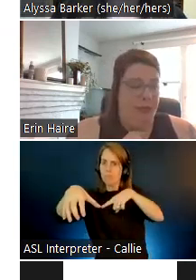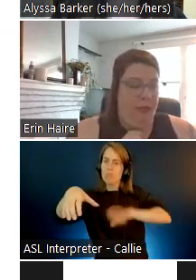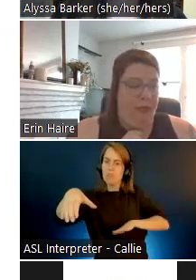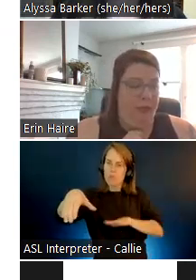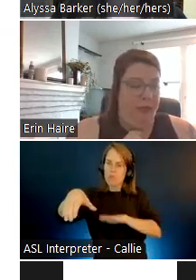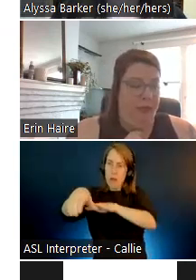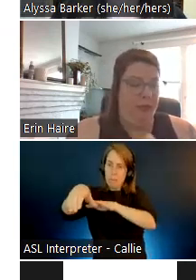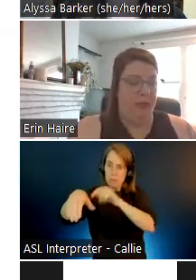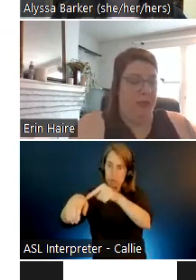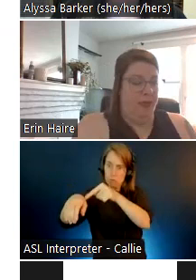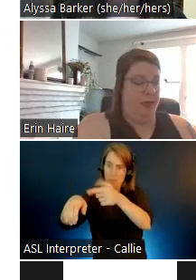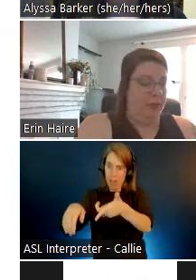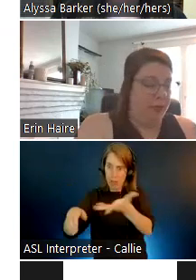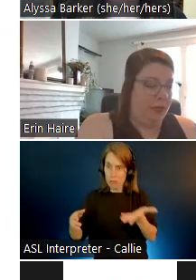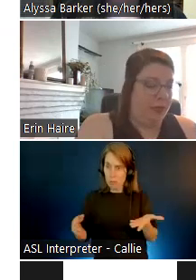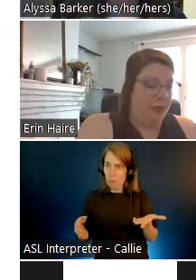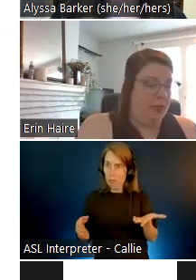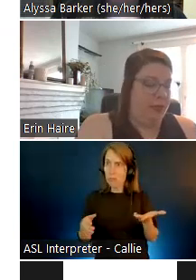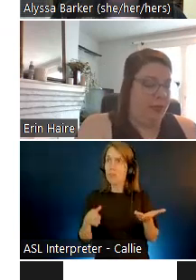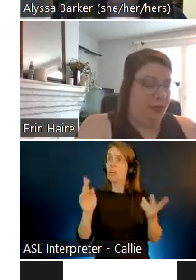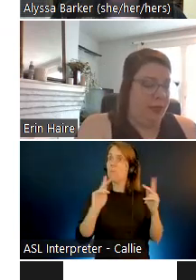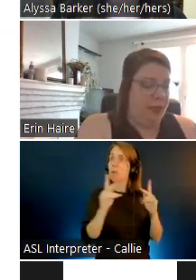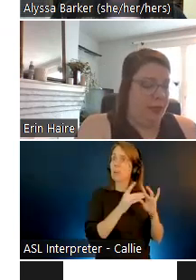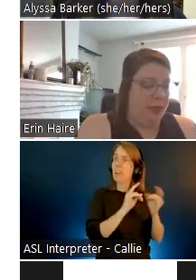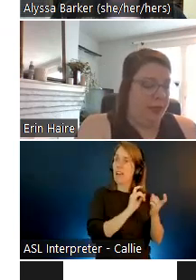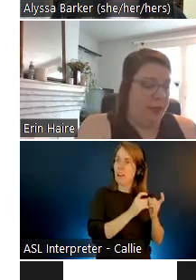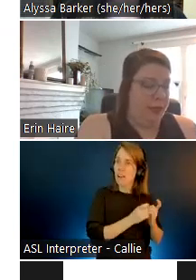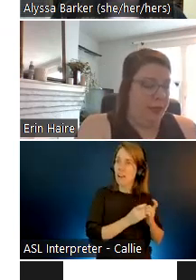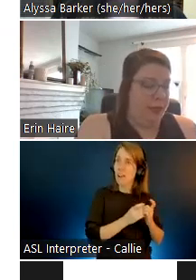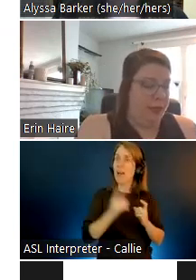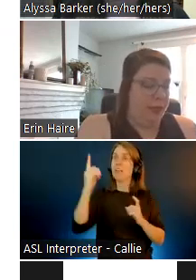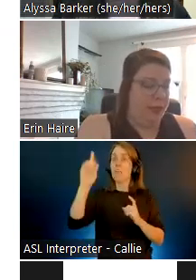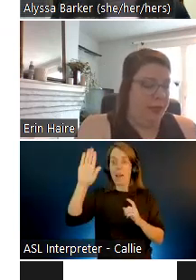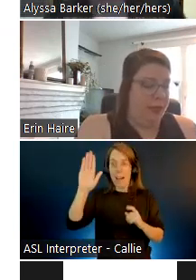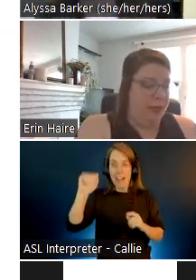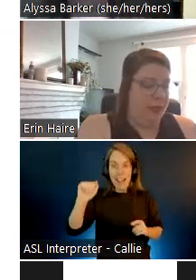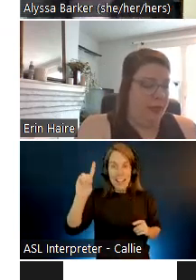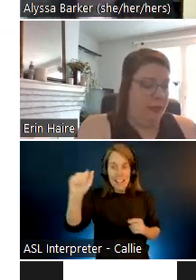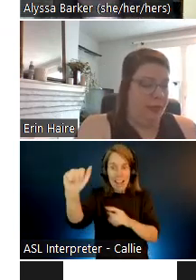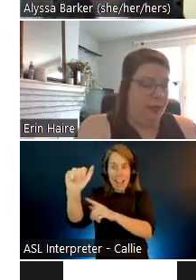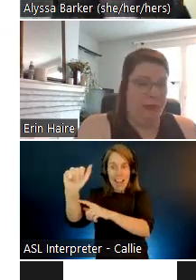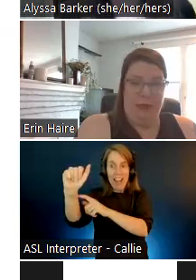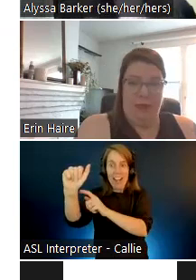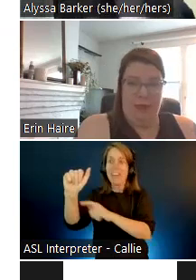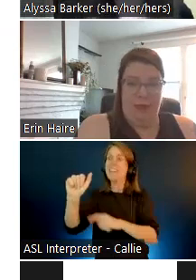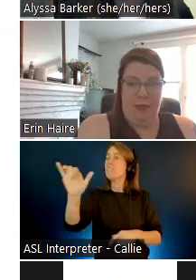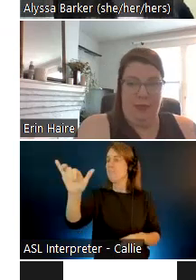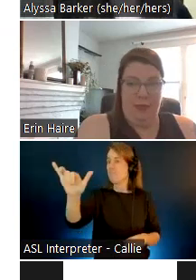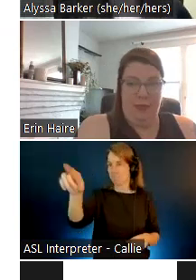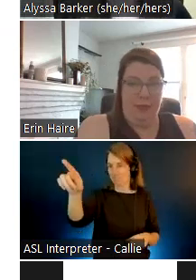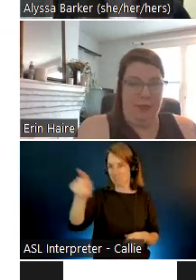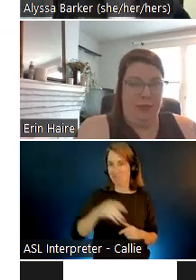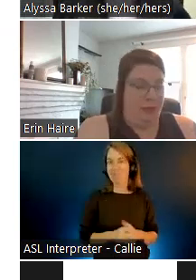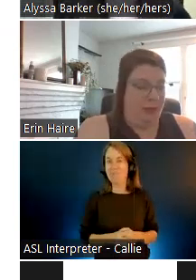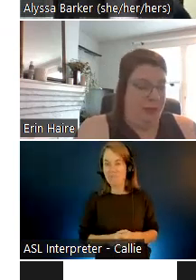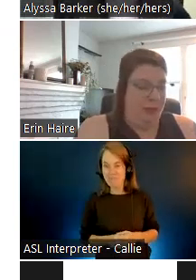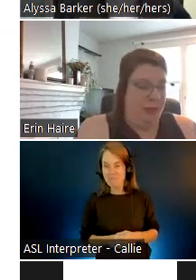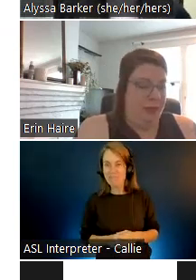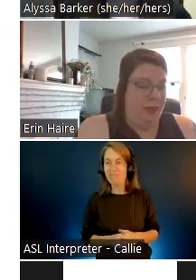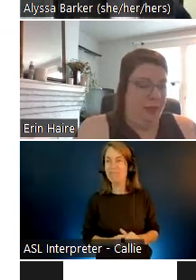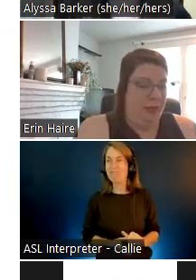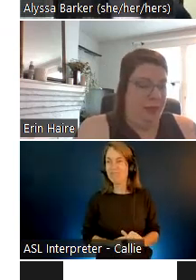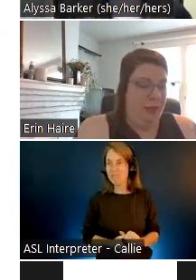all right see a reasonable modification ah ADA yes yes anything anything else